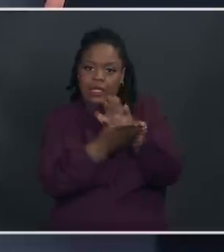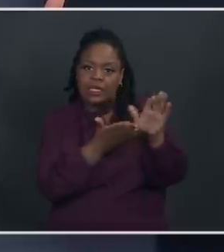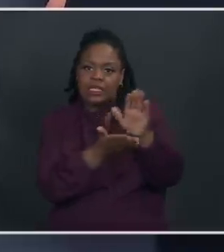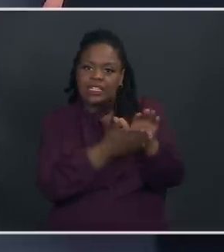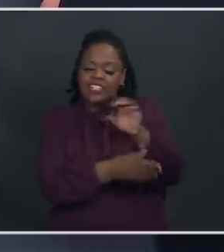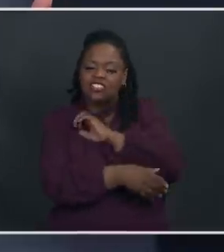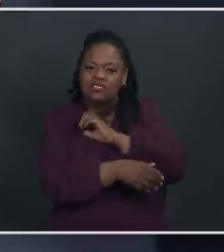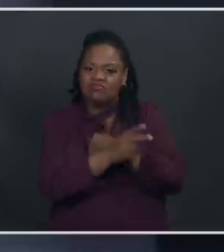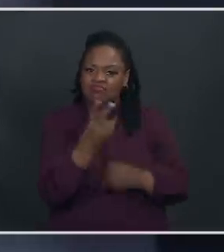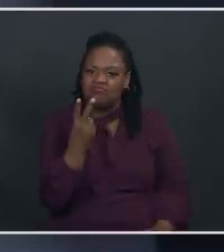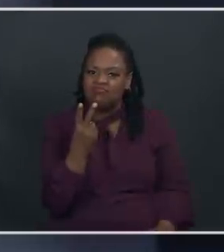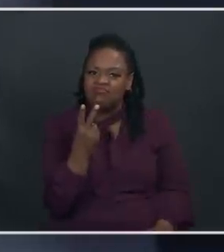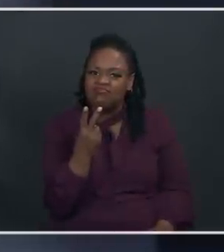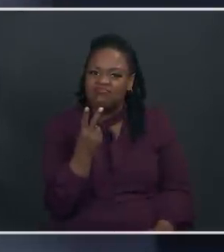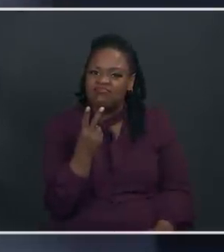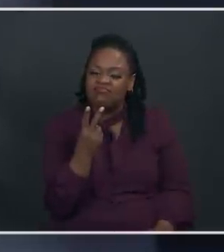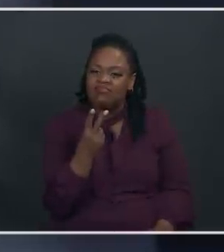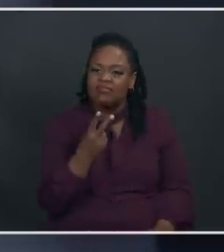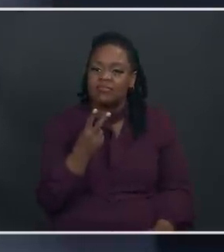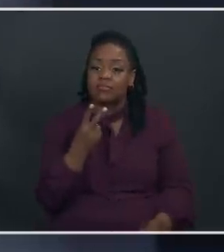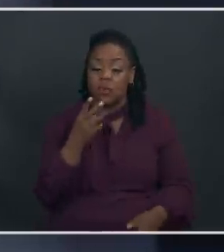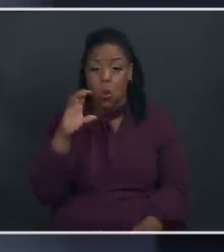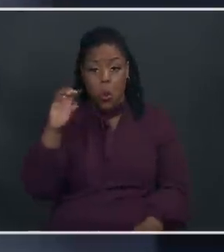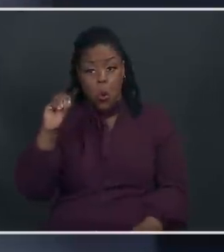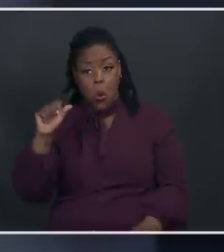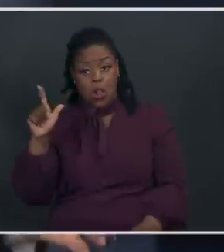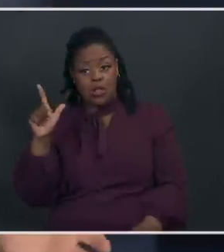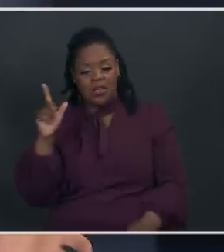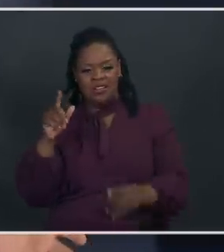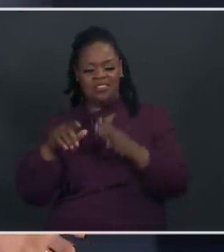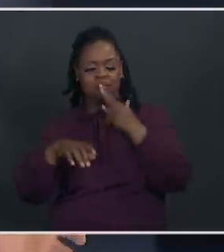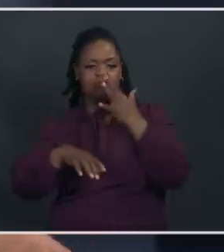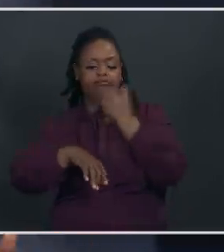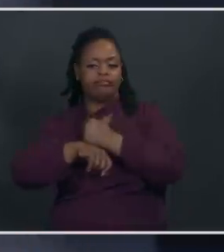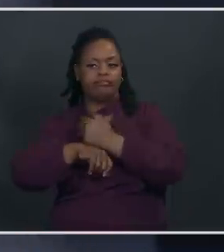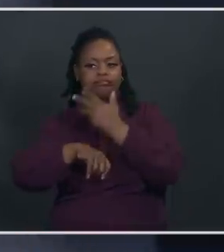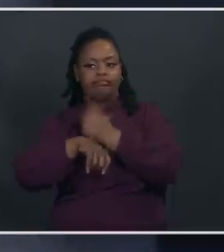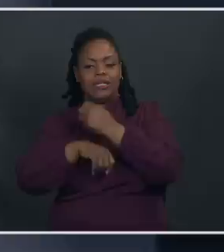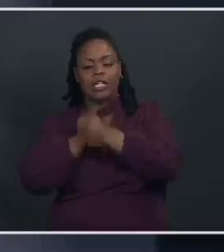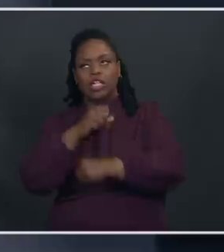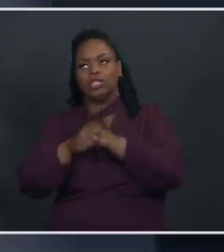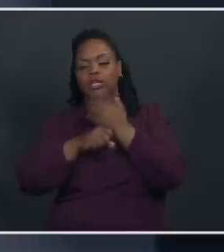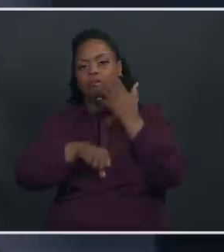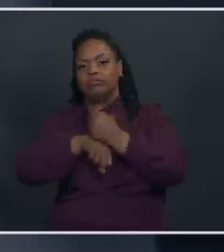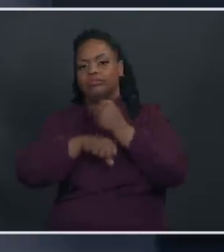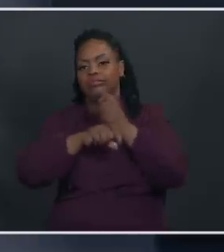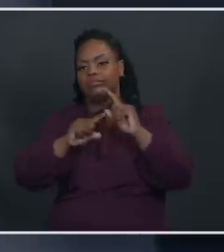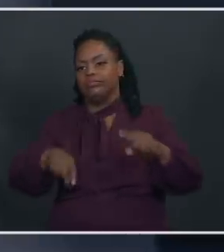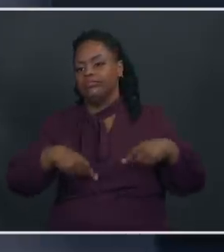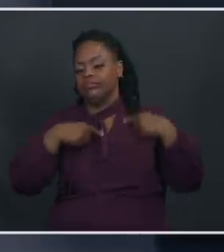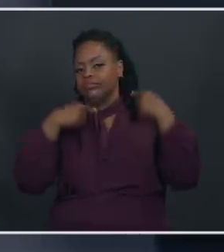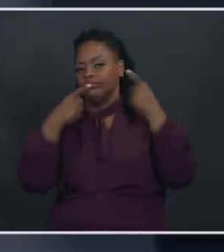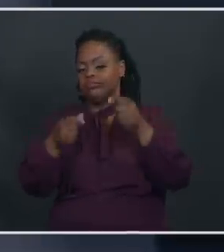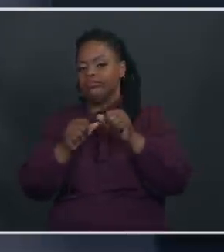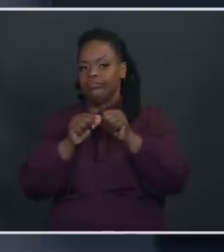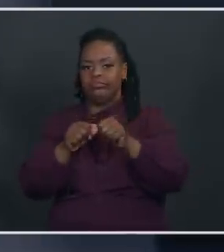you know, coal plants have been closing over the last 20 years. So what President Biden wants to do